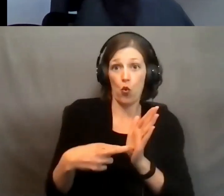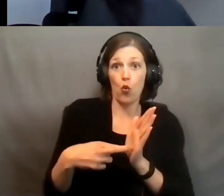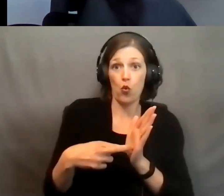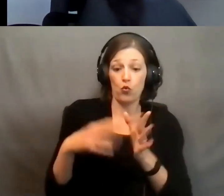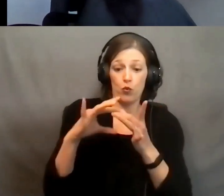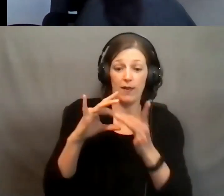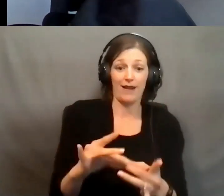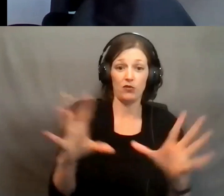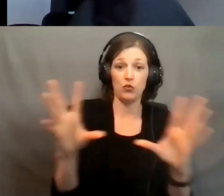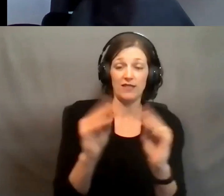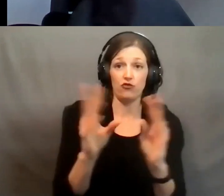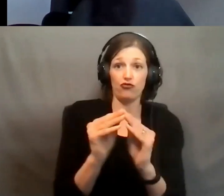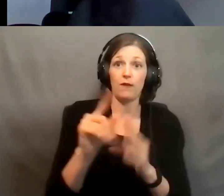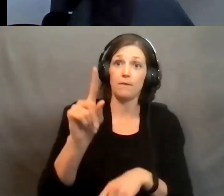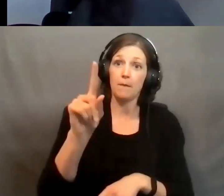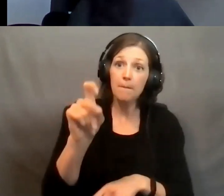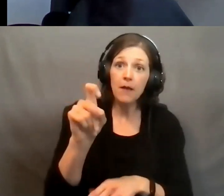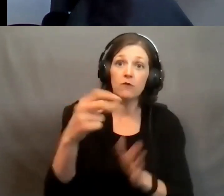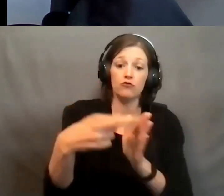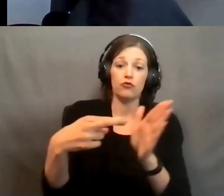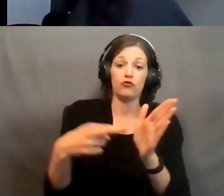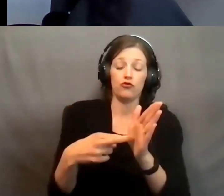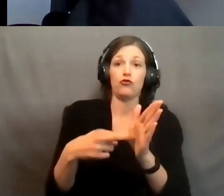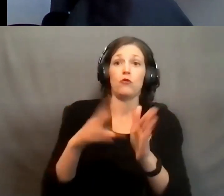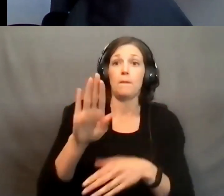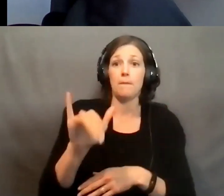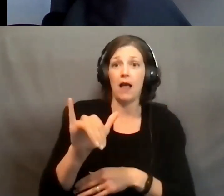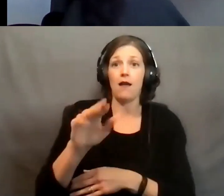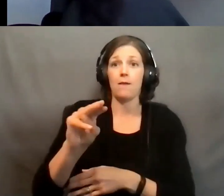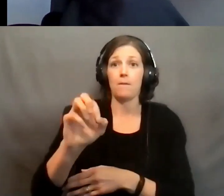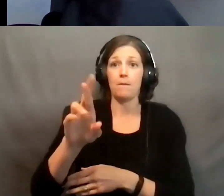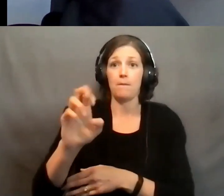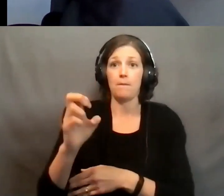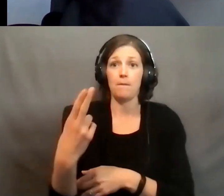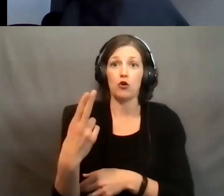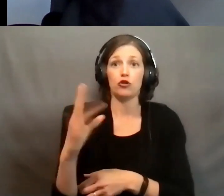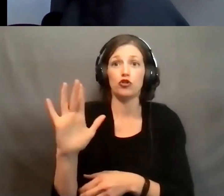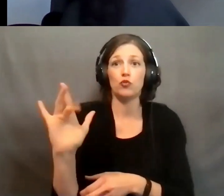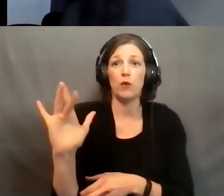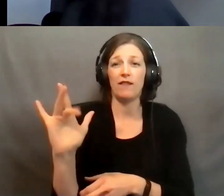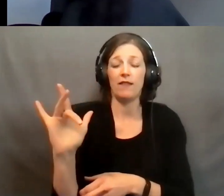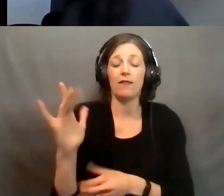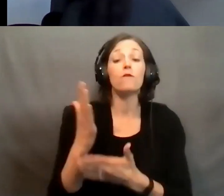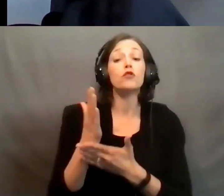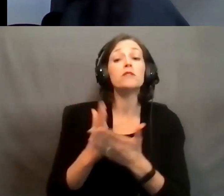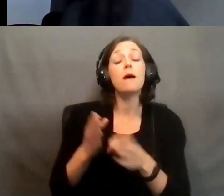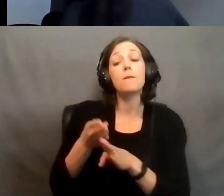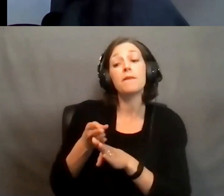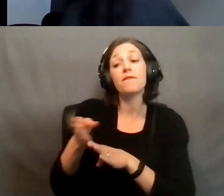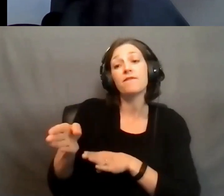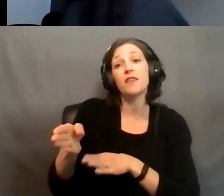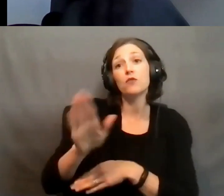13:12:12 register by the 25th . For some fields 13:12:17 , your original submission